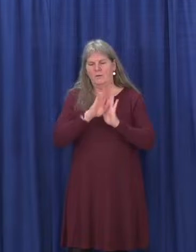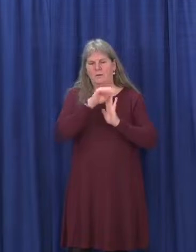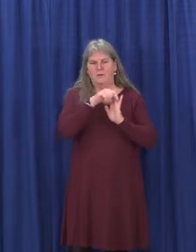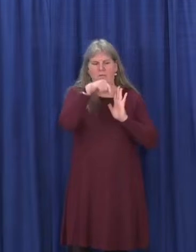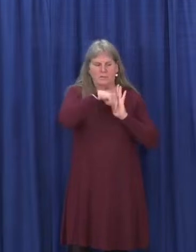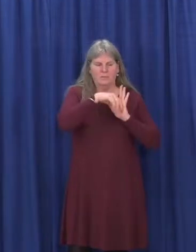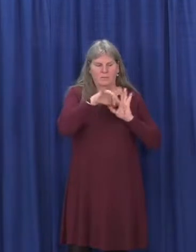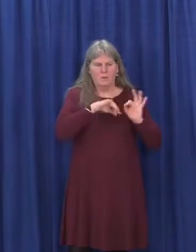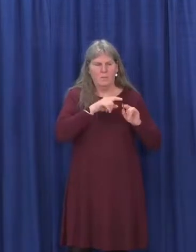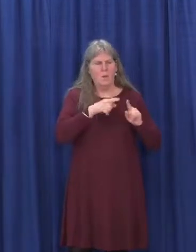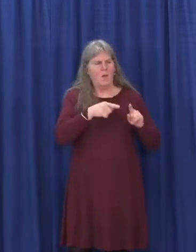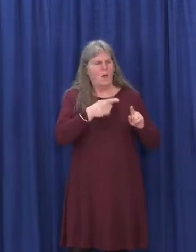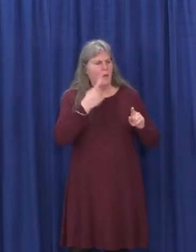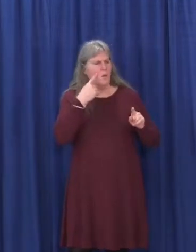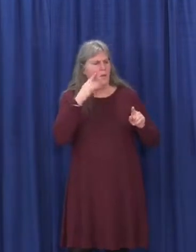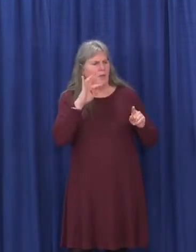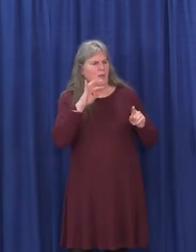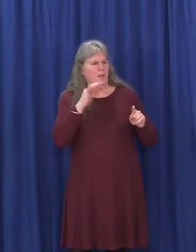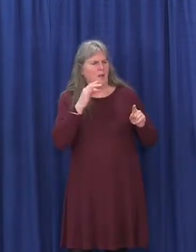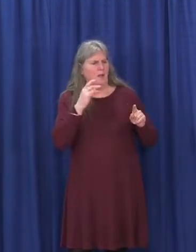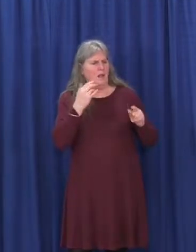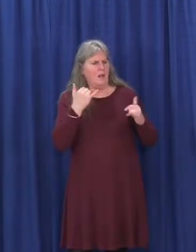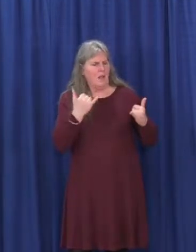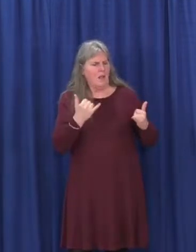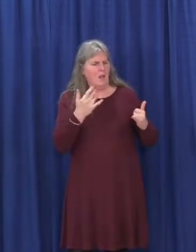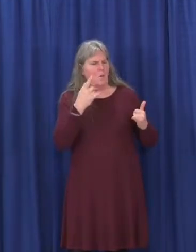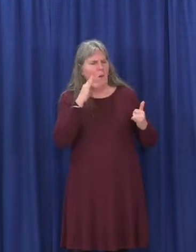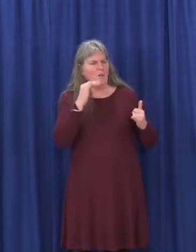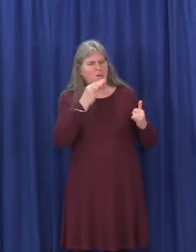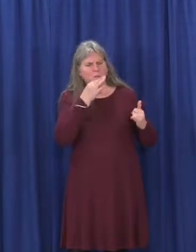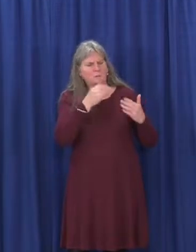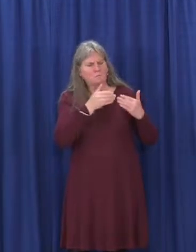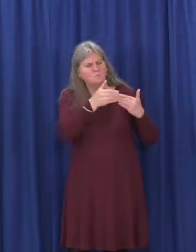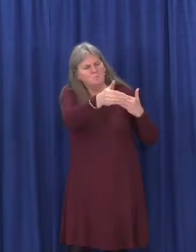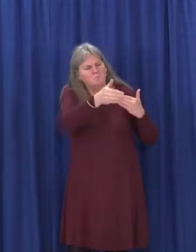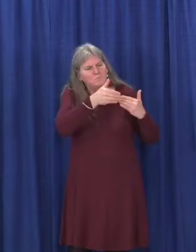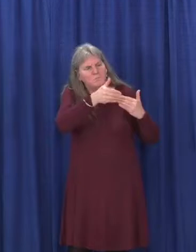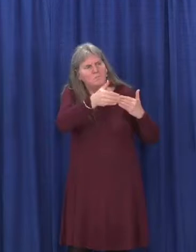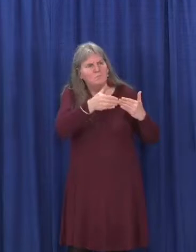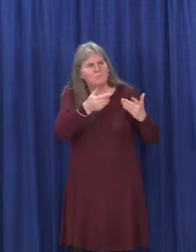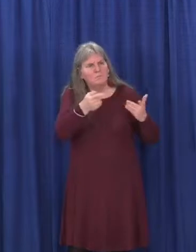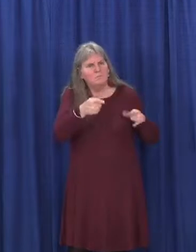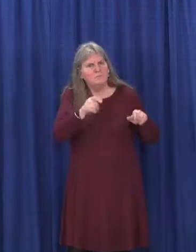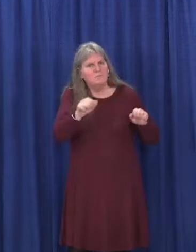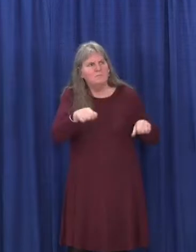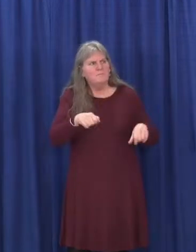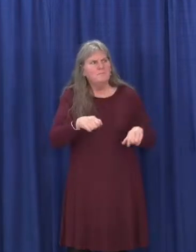coming in-- in the near future regarding this wave? Thank you.